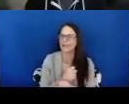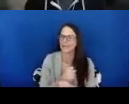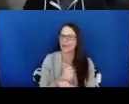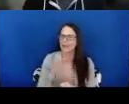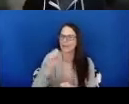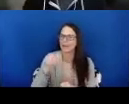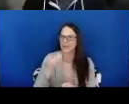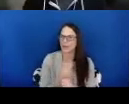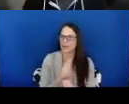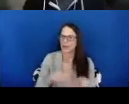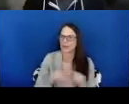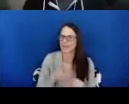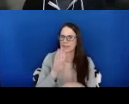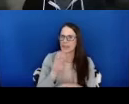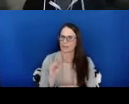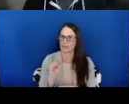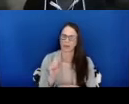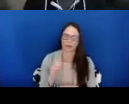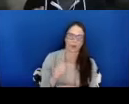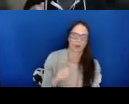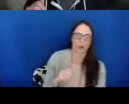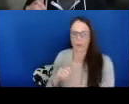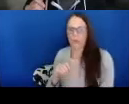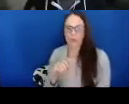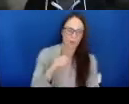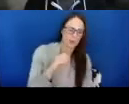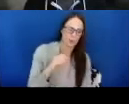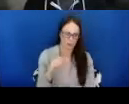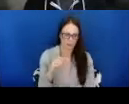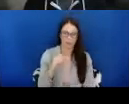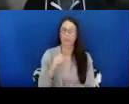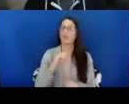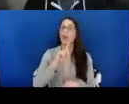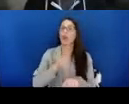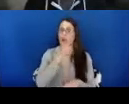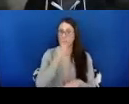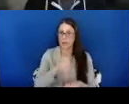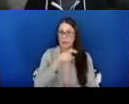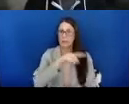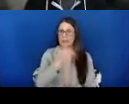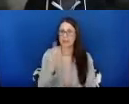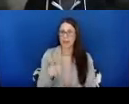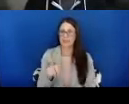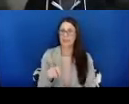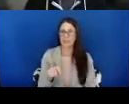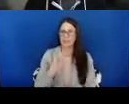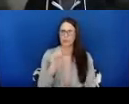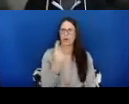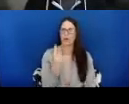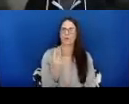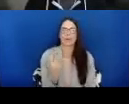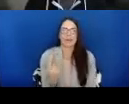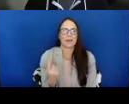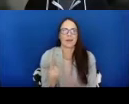16:20:54 And so, for, for quite a long time, Texas was only finding about a third, the